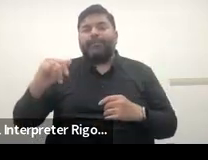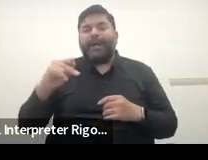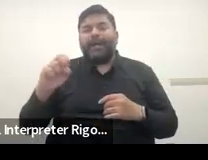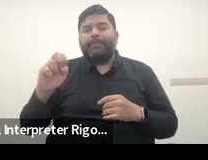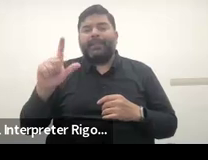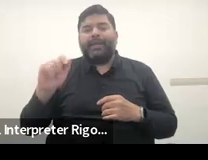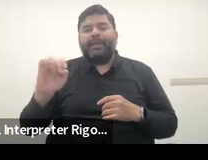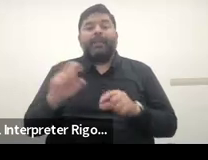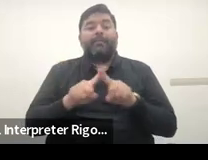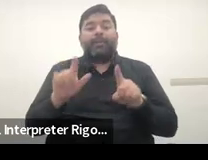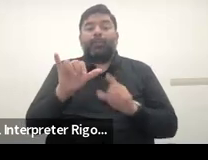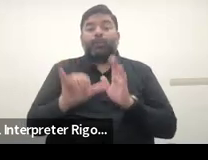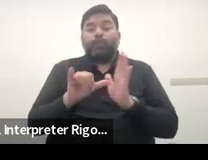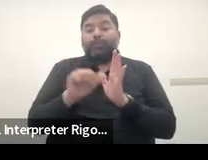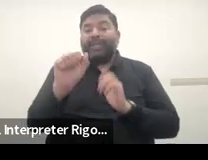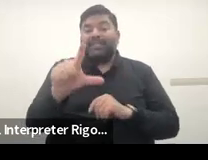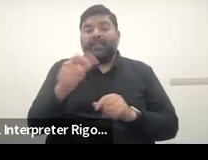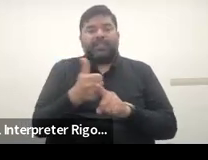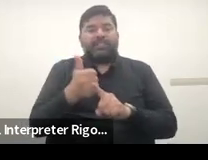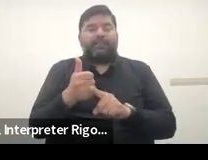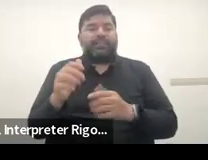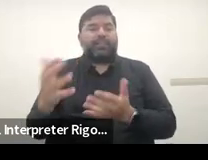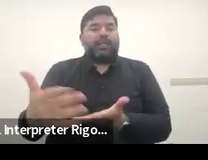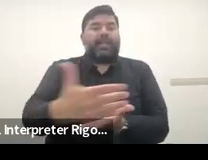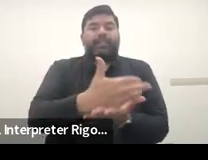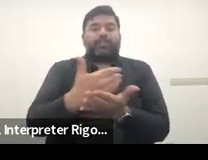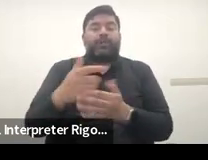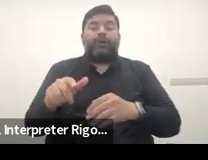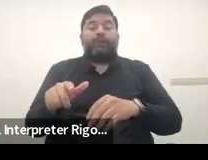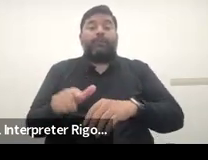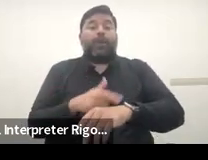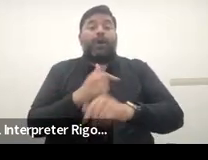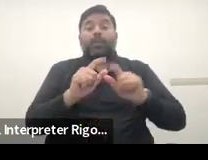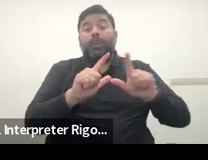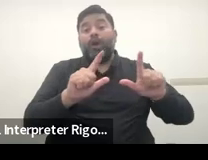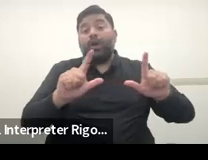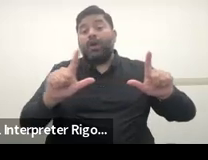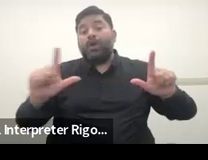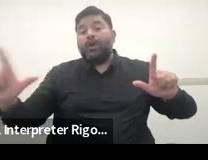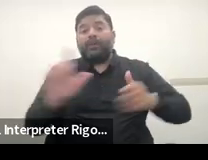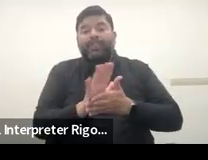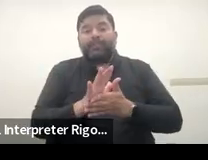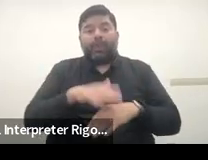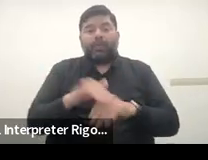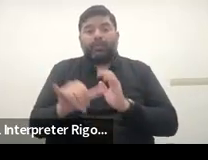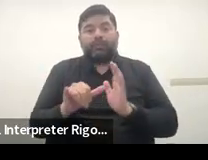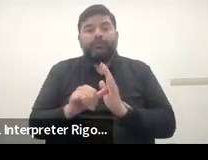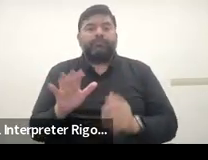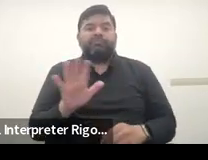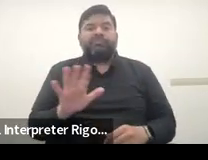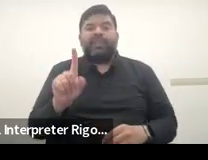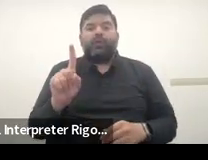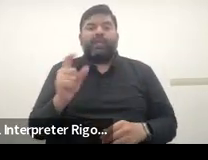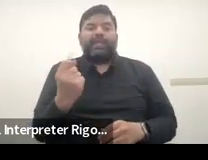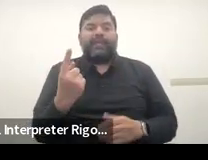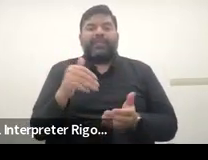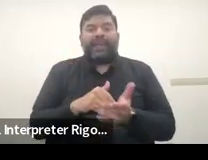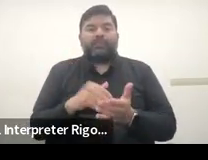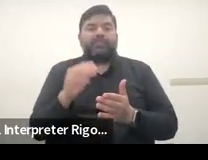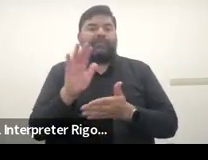is a collection of long videos on YouTube and 11,000 videos to be specific and all